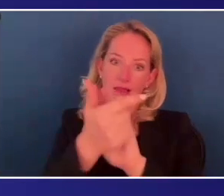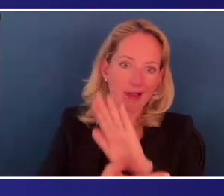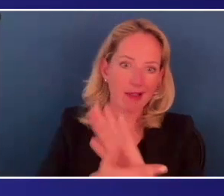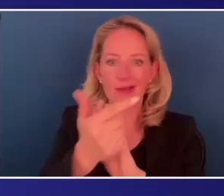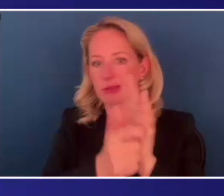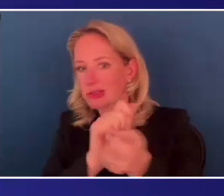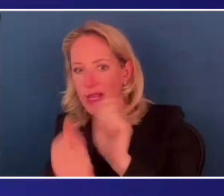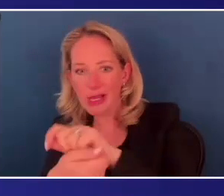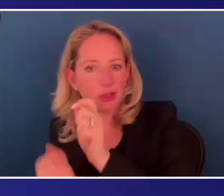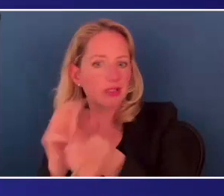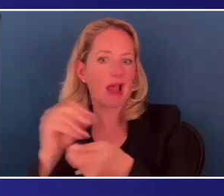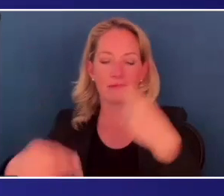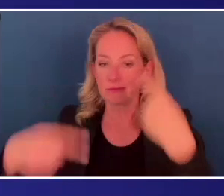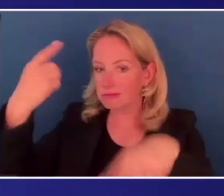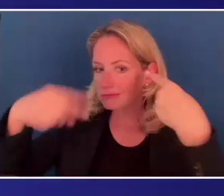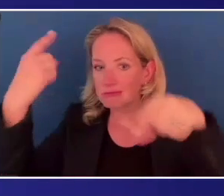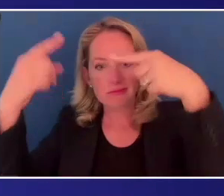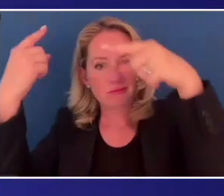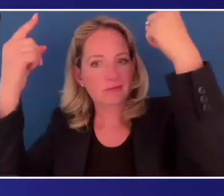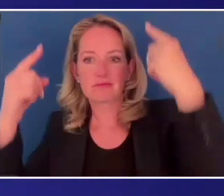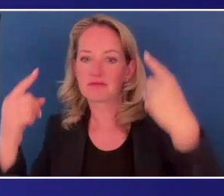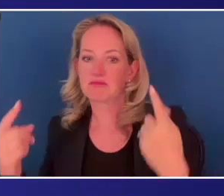That have.